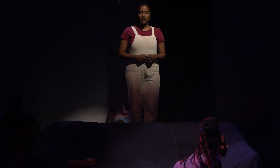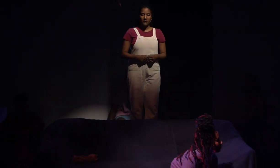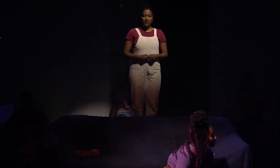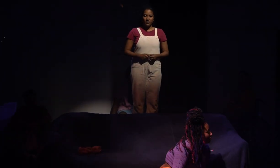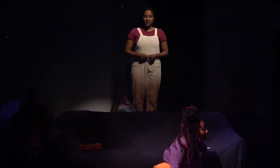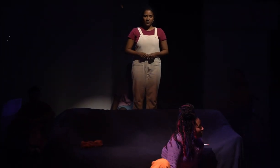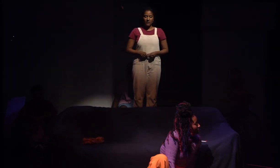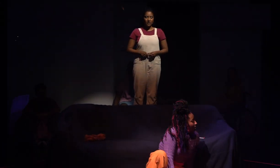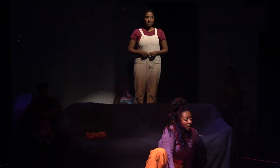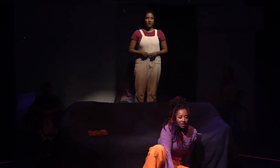I sit down.